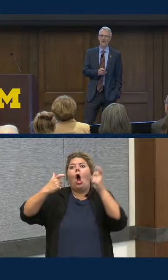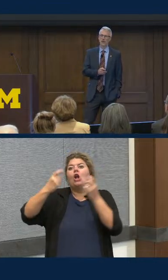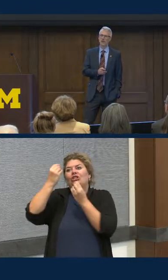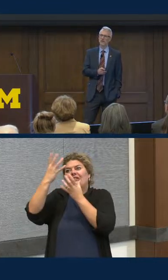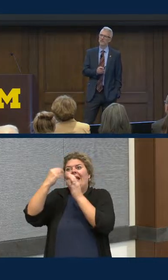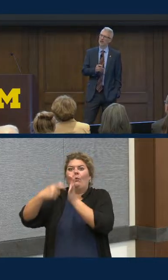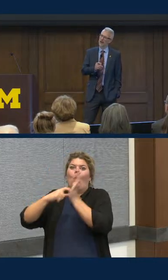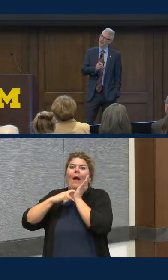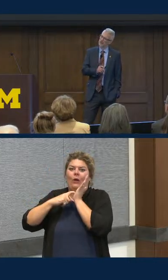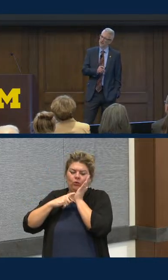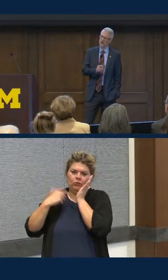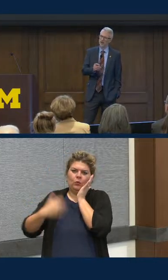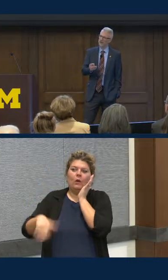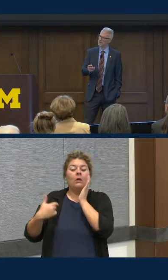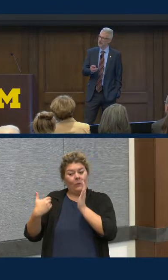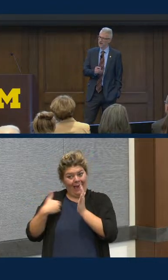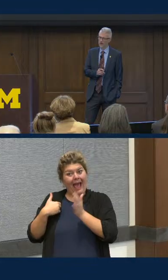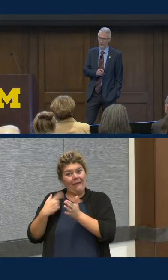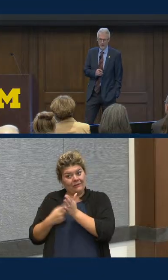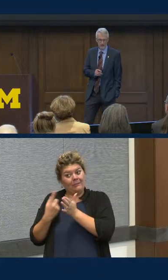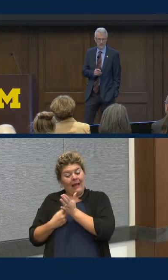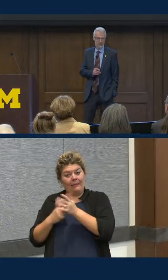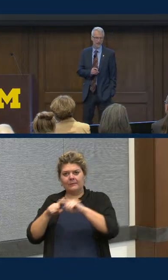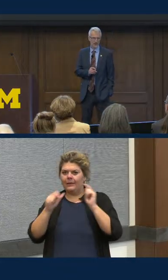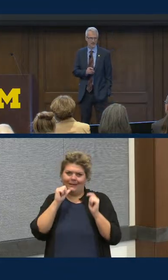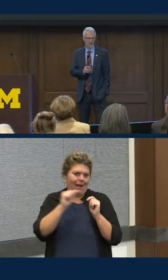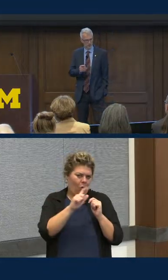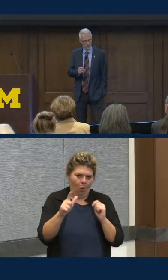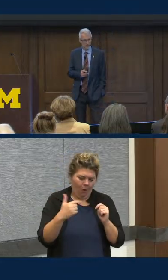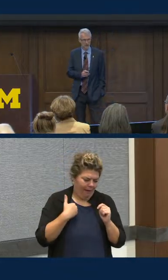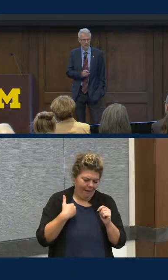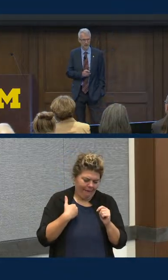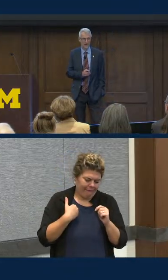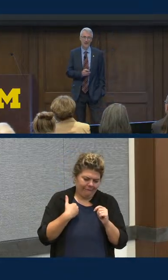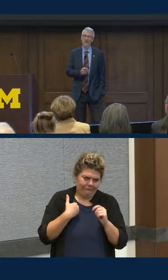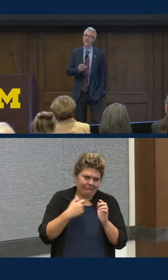which we have in some settings but not all settings and are